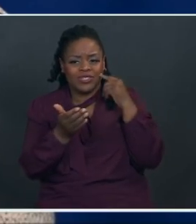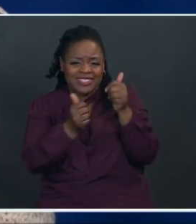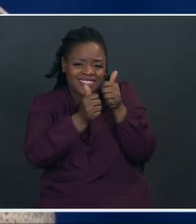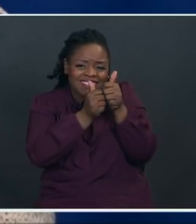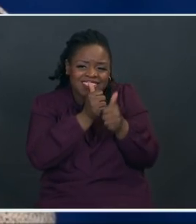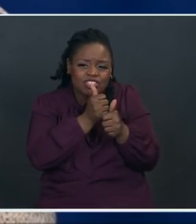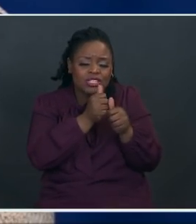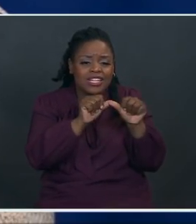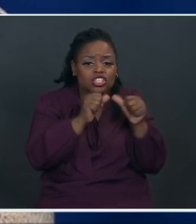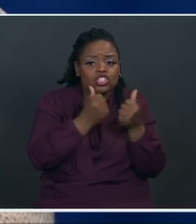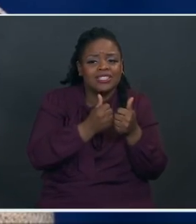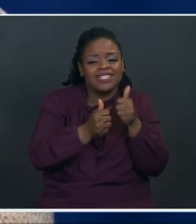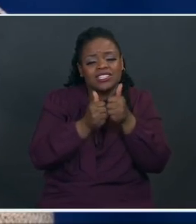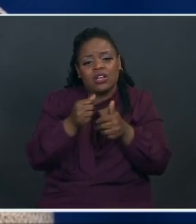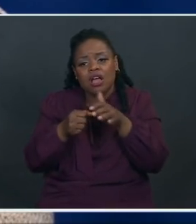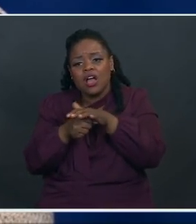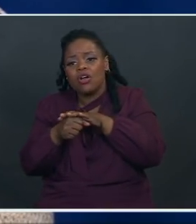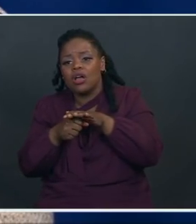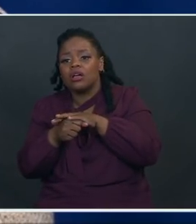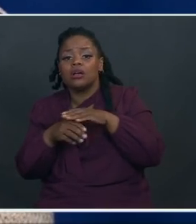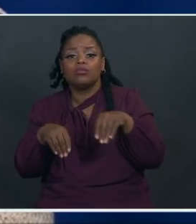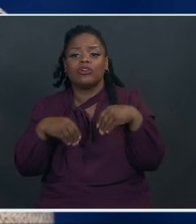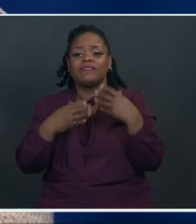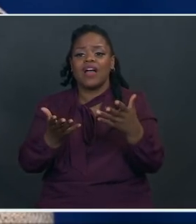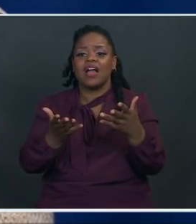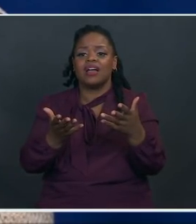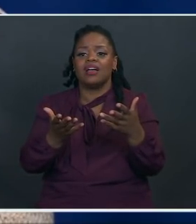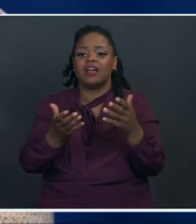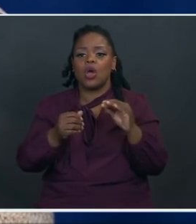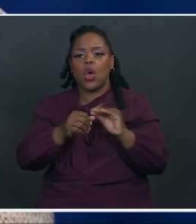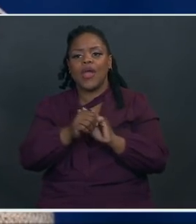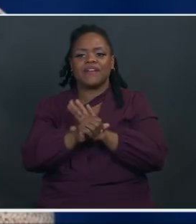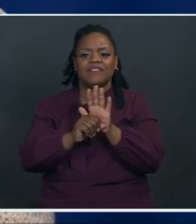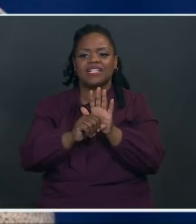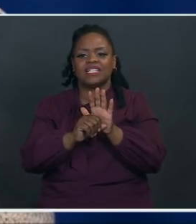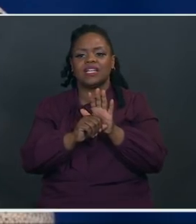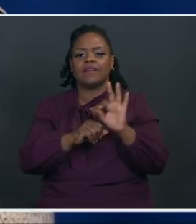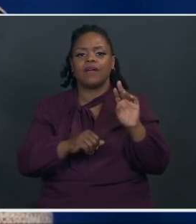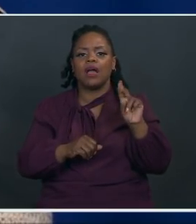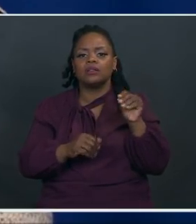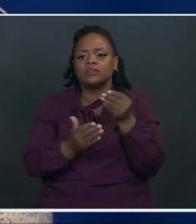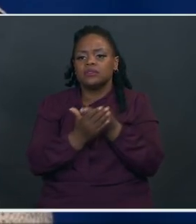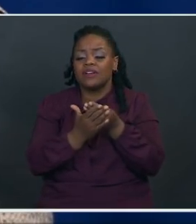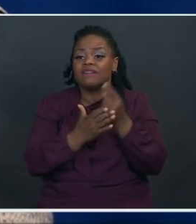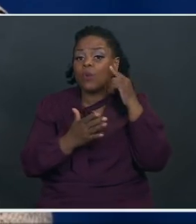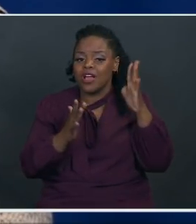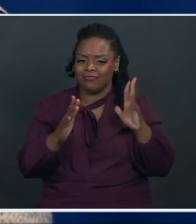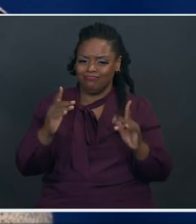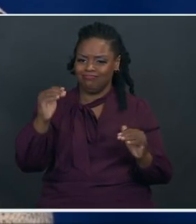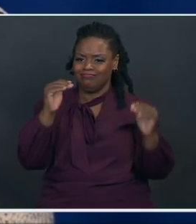dispersing COVID-19 relief funds in a way that advances equity, you know, ensuring effective,